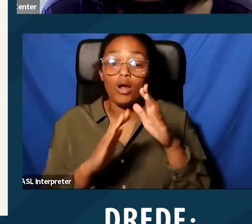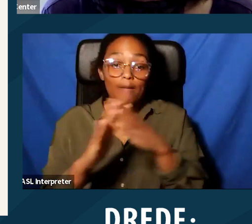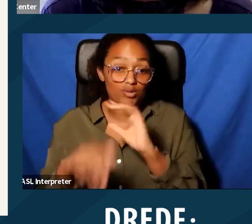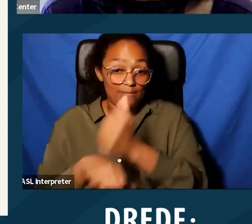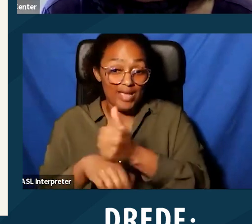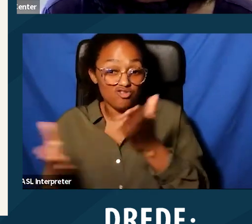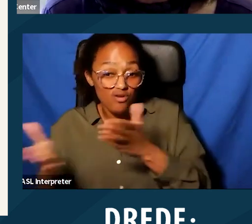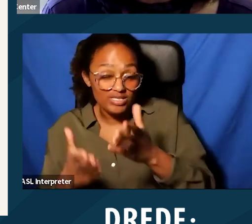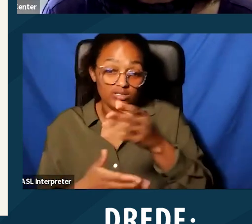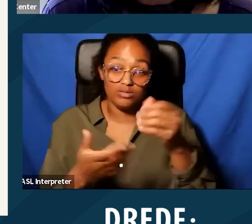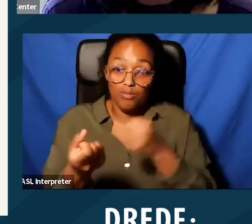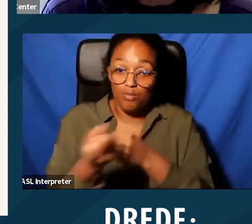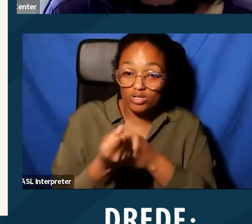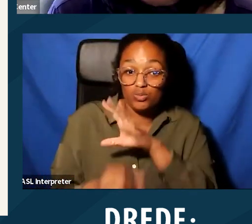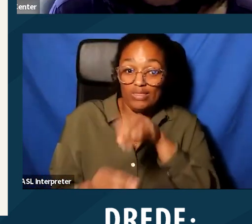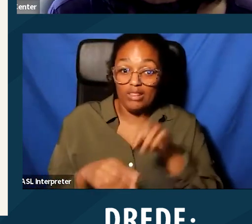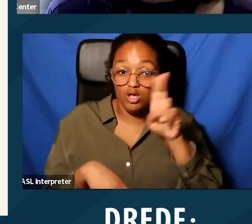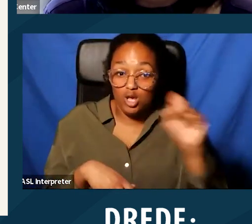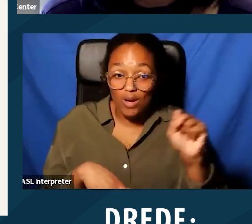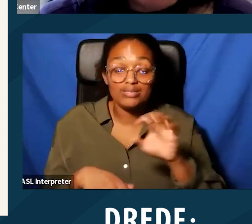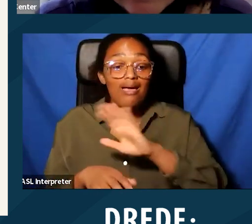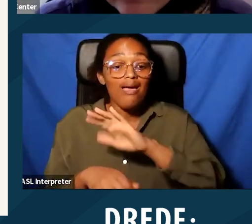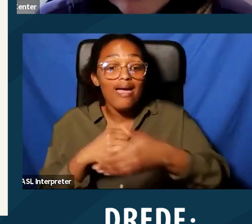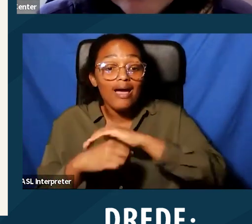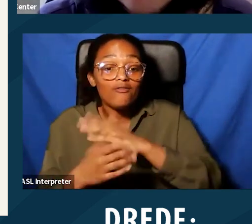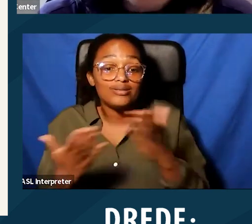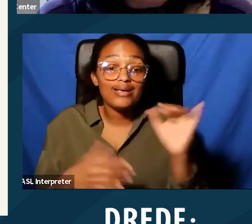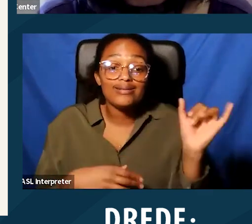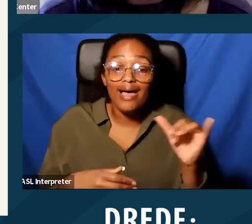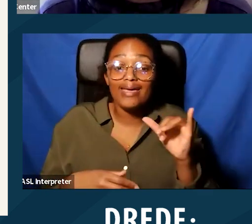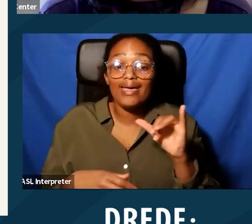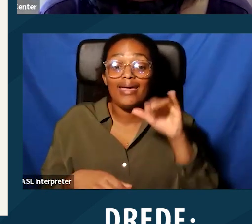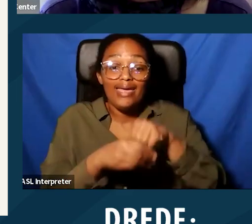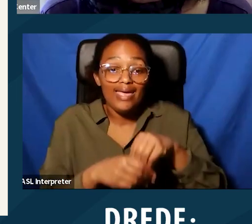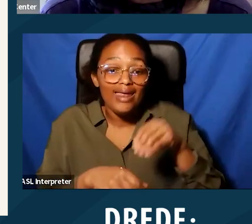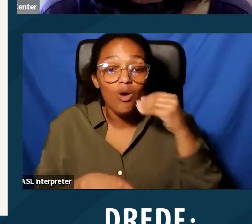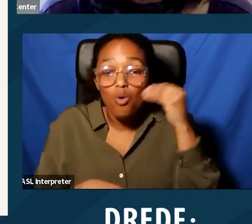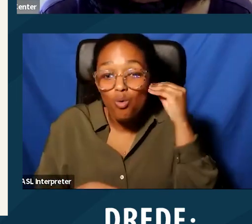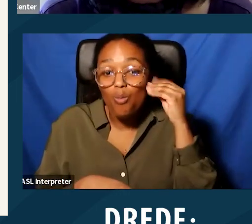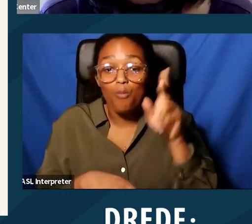Medicaid is the largest funder of community‑based services and supports in the United States.